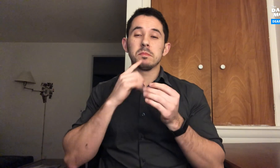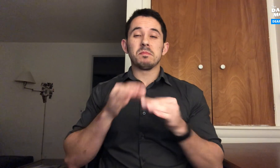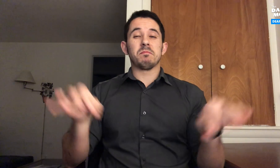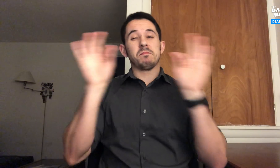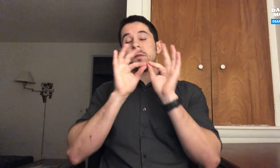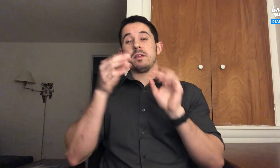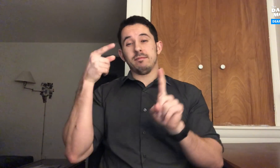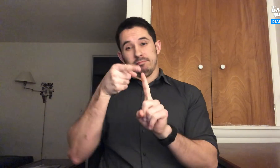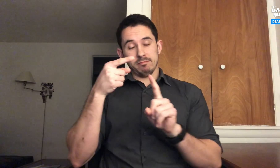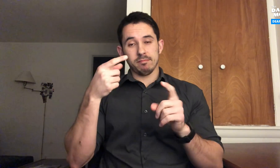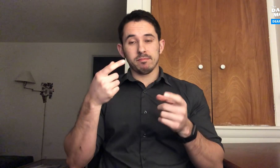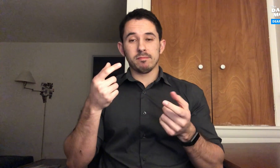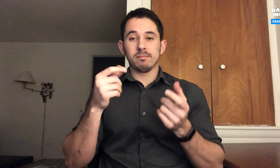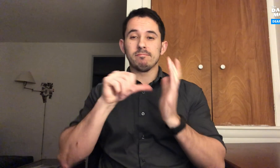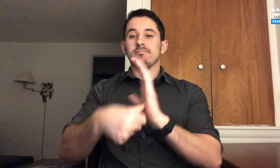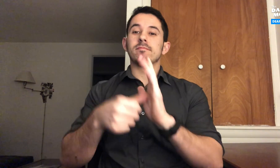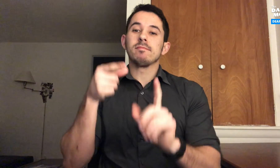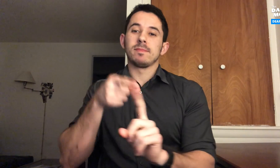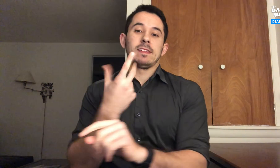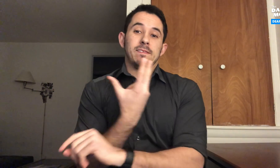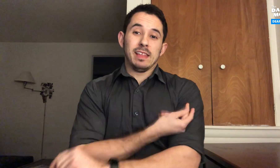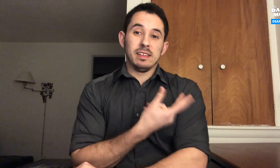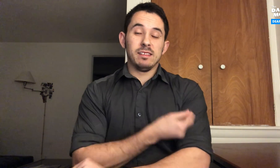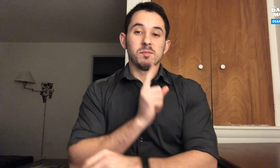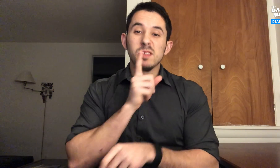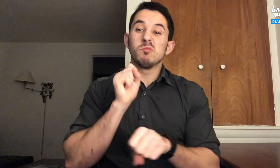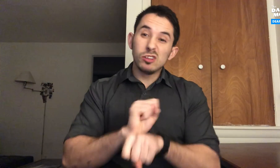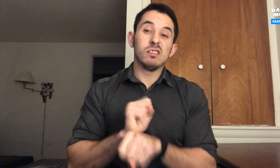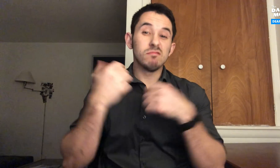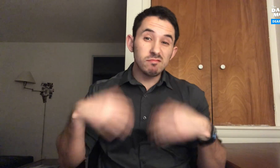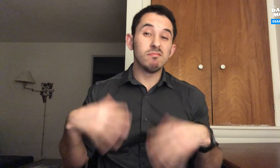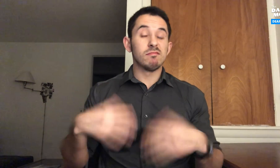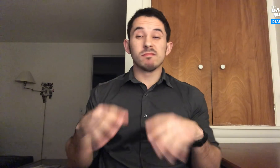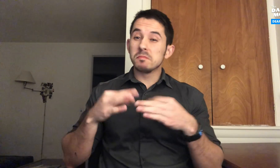The important thing to emphasize here is that vaccines really work.